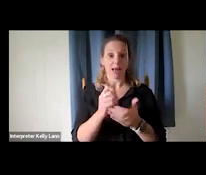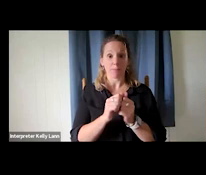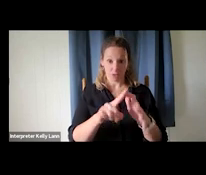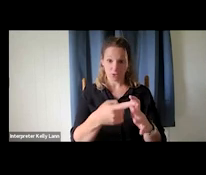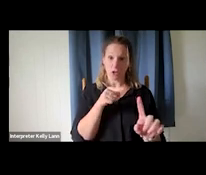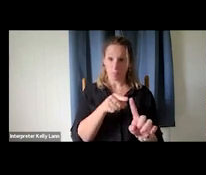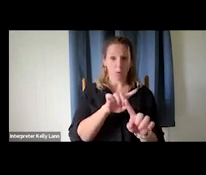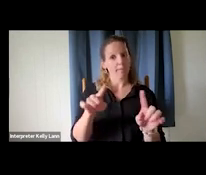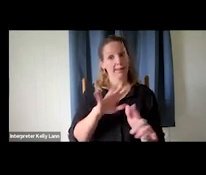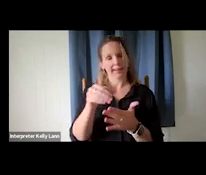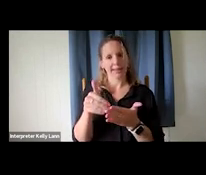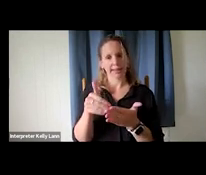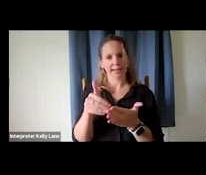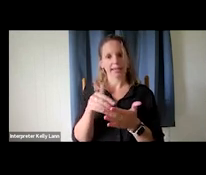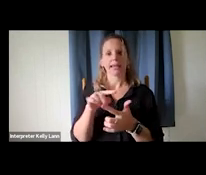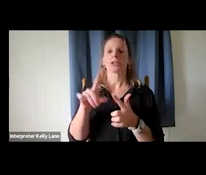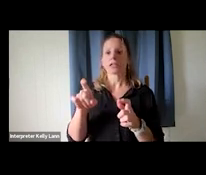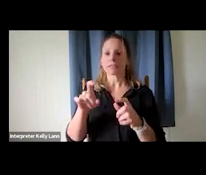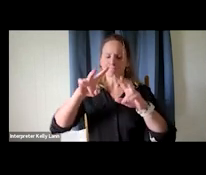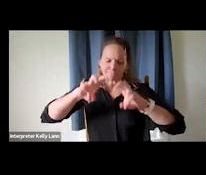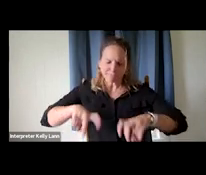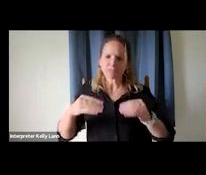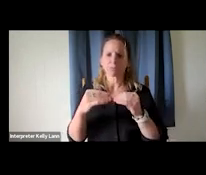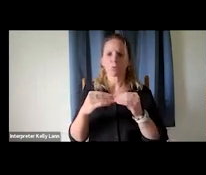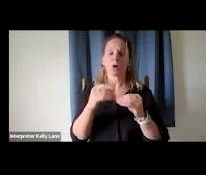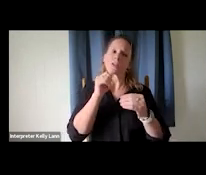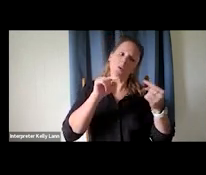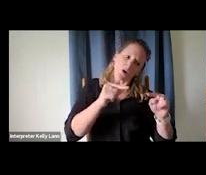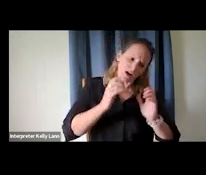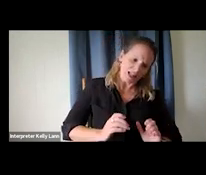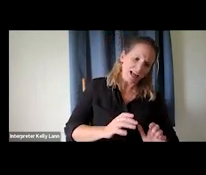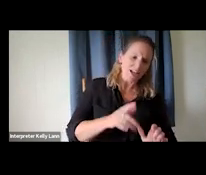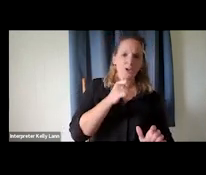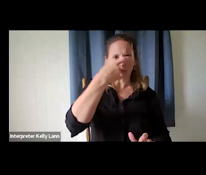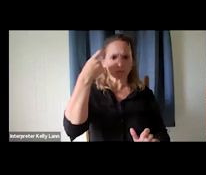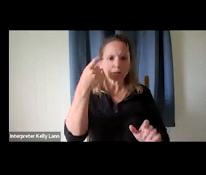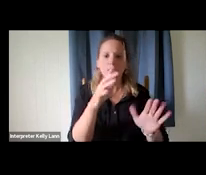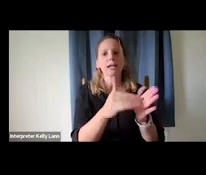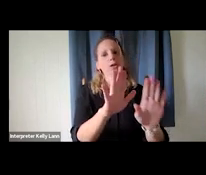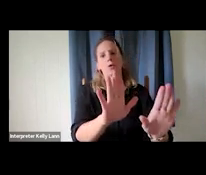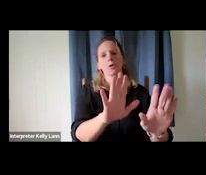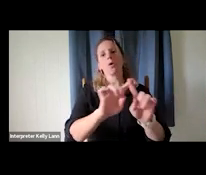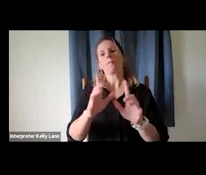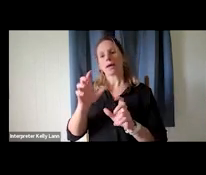but you definitely need to dig deeper. You know, don't hurt your client by any means or retraumatize them, but definitely try to get a handle